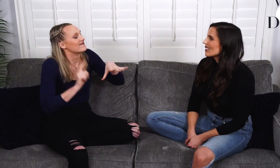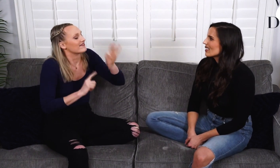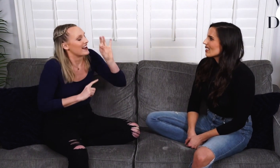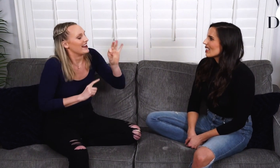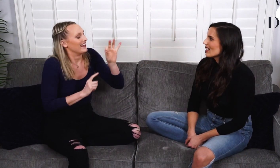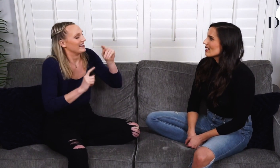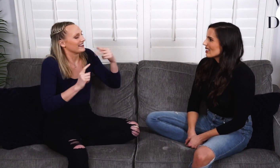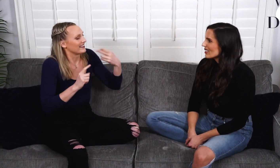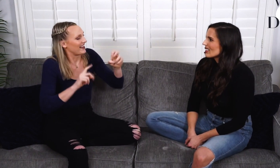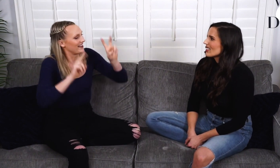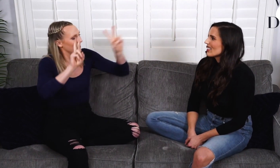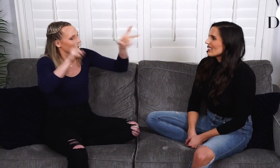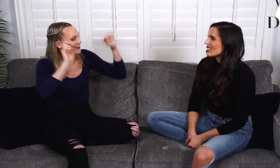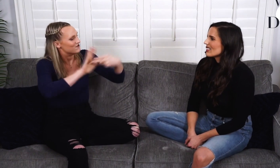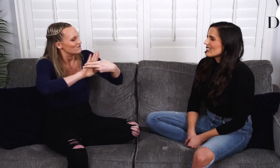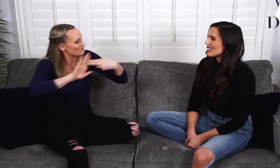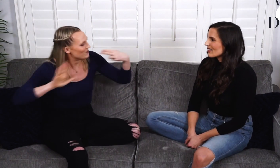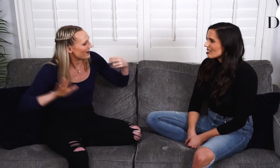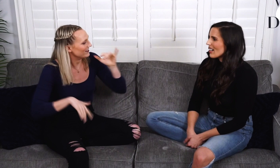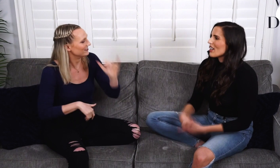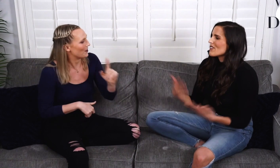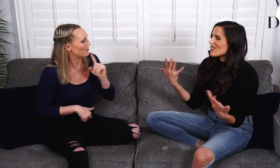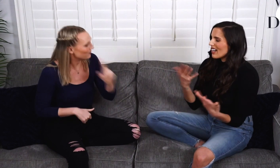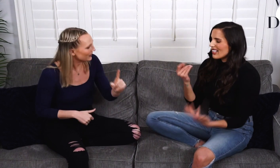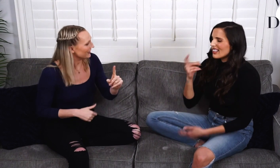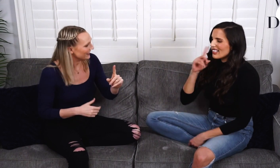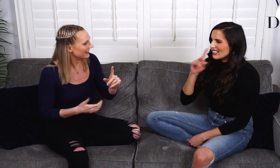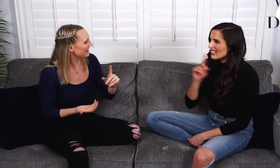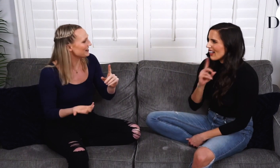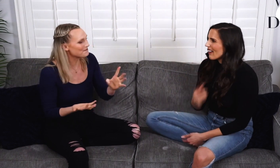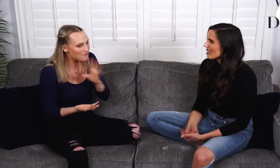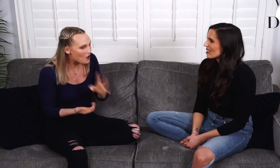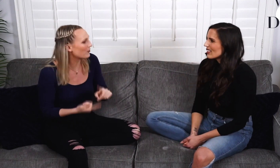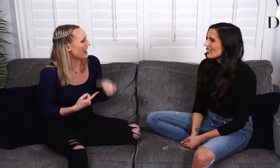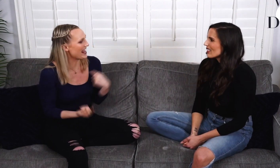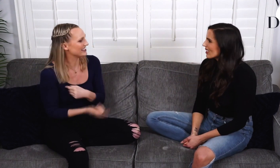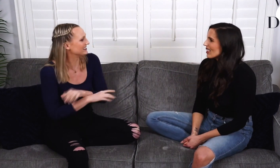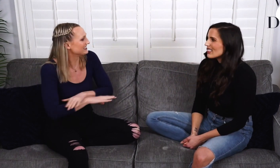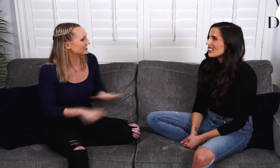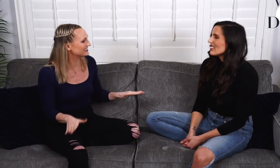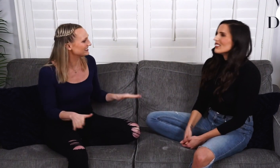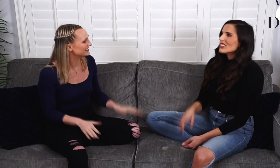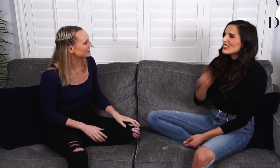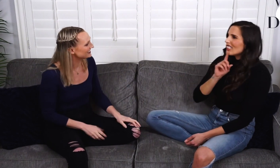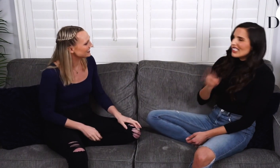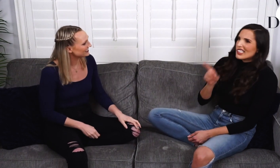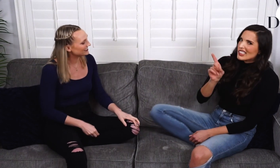And then finally we found the brand that we really “What the Deaf” - Yeah, that spoke to us.